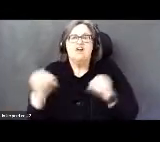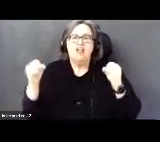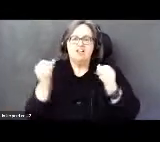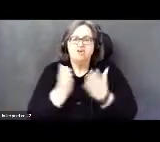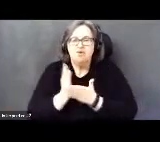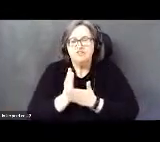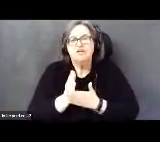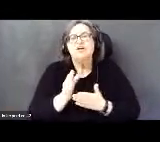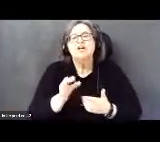litigation section can go after